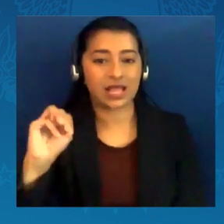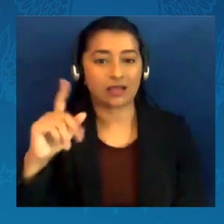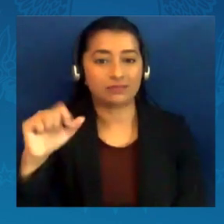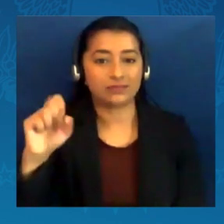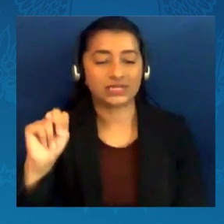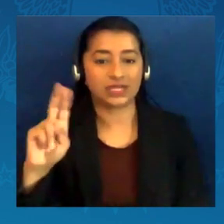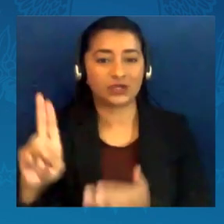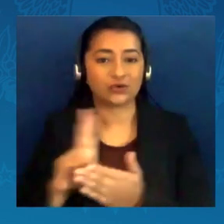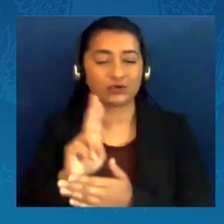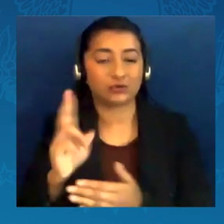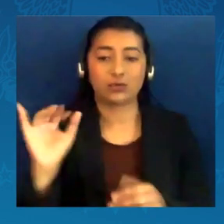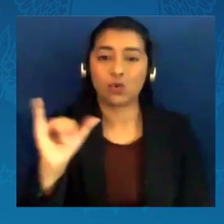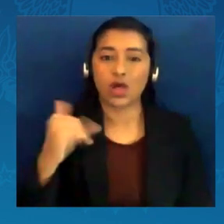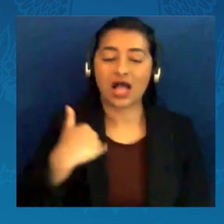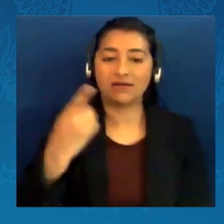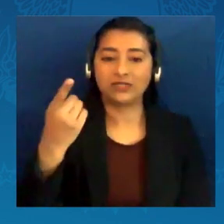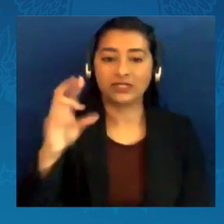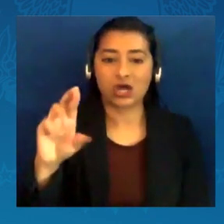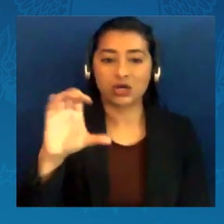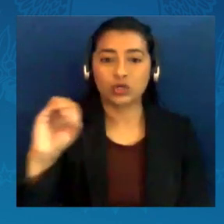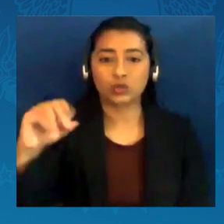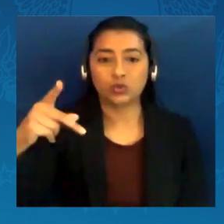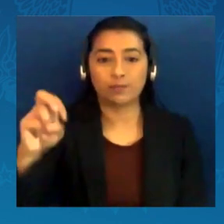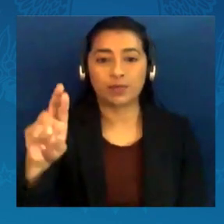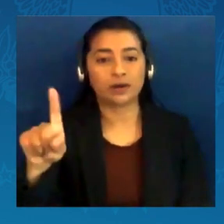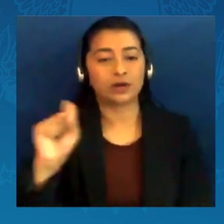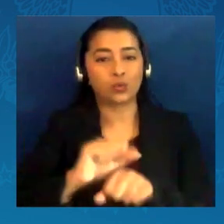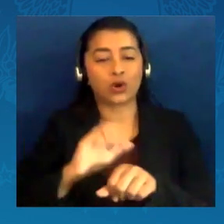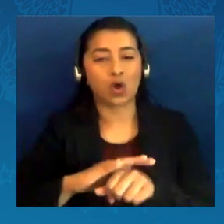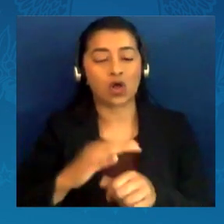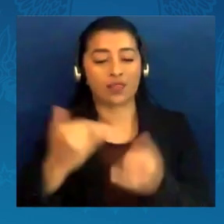who is working on the current Mars mission at NASA right now.